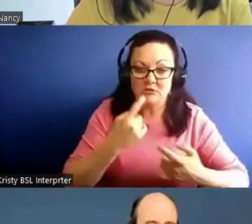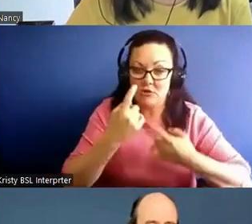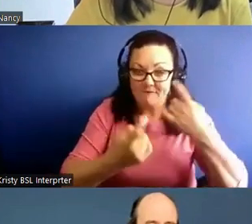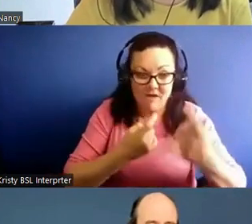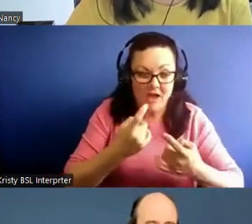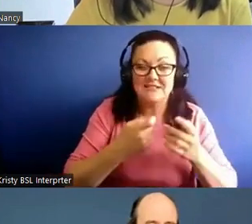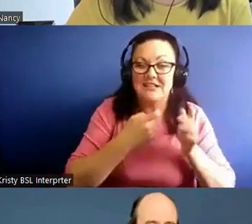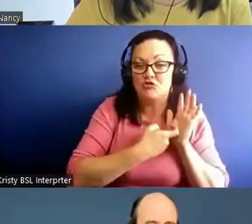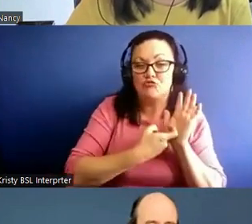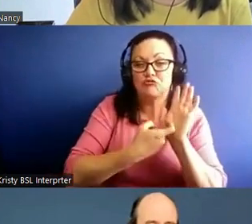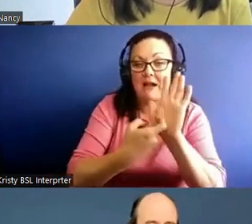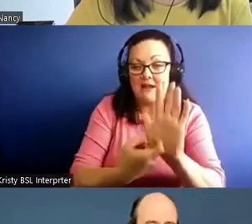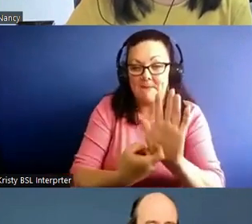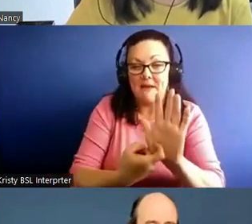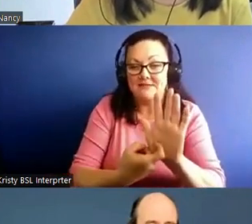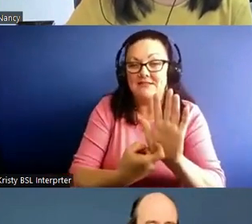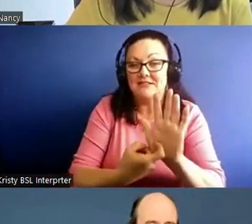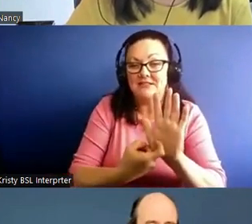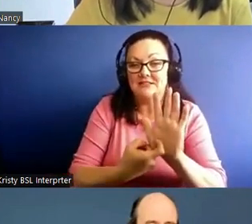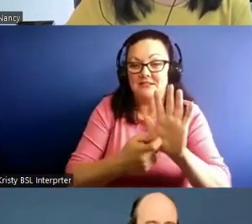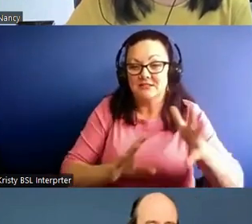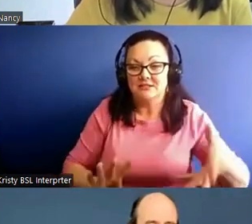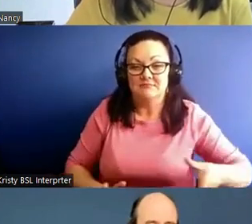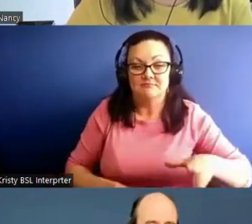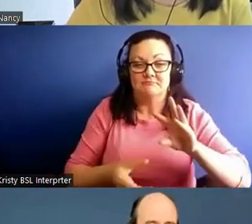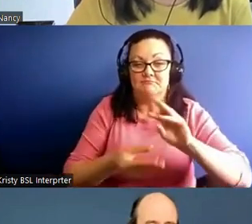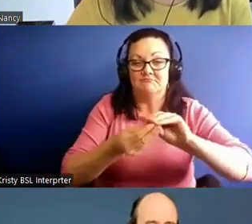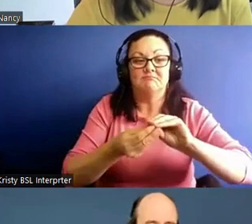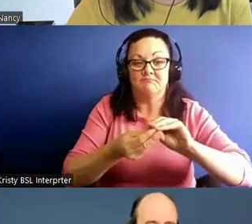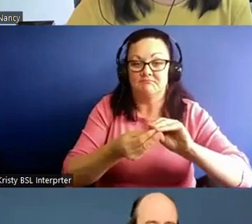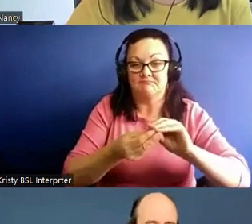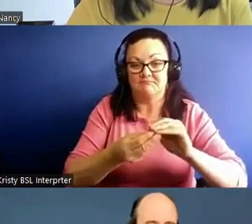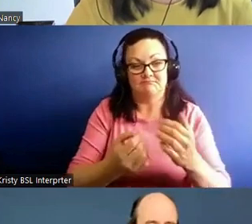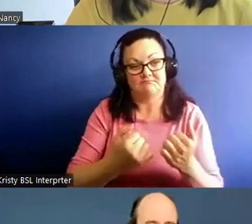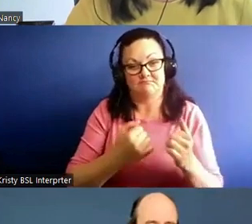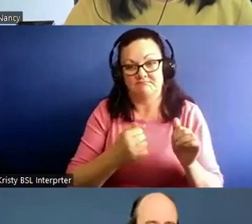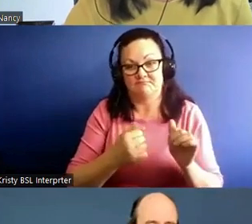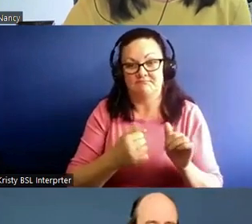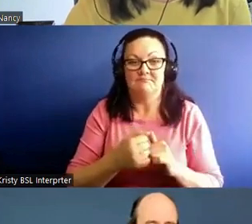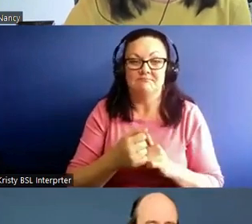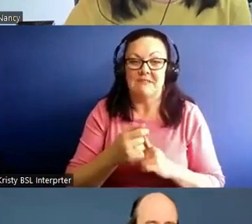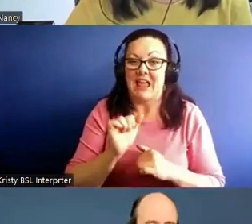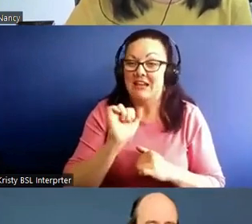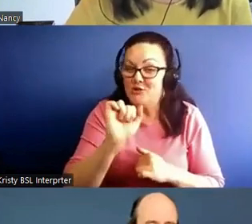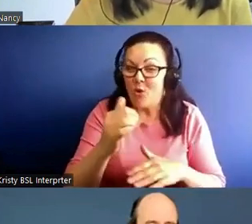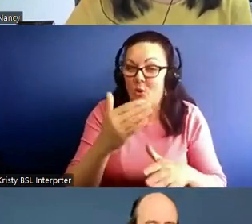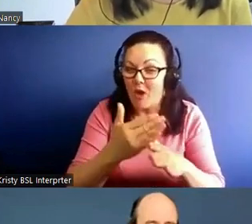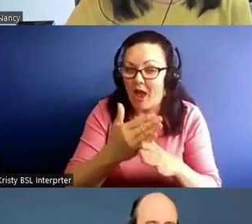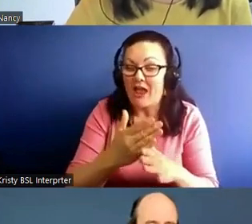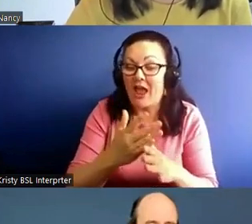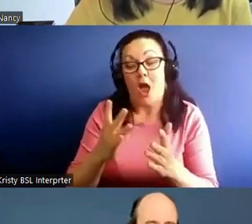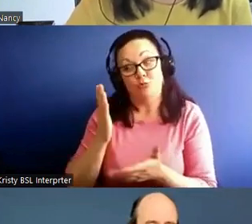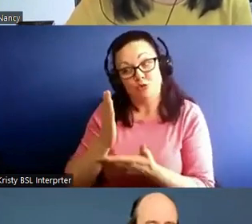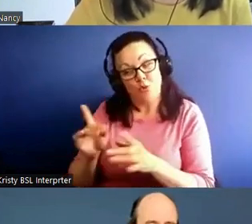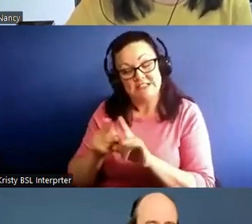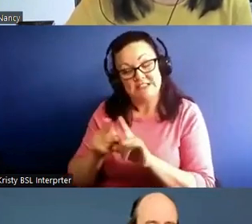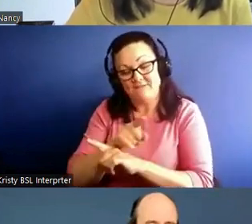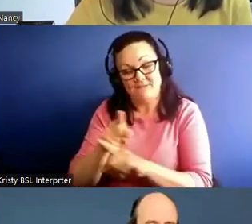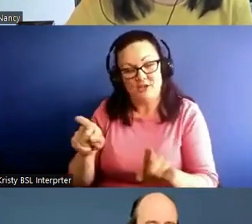and putting that into ultimately a report to share back to your